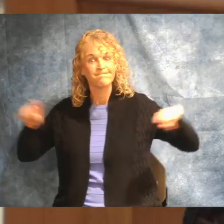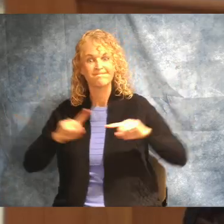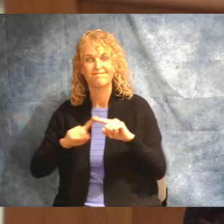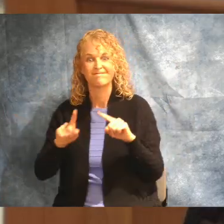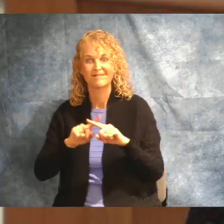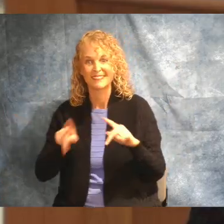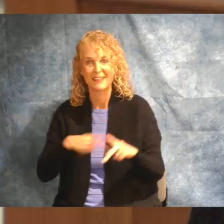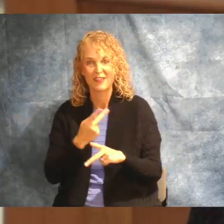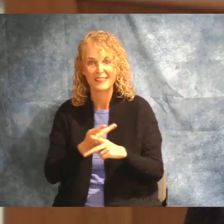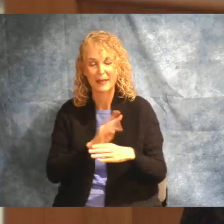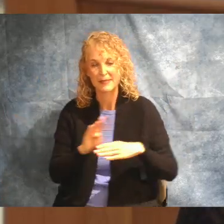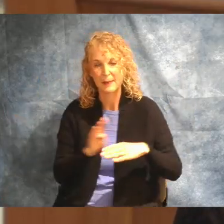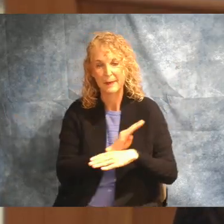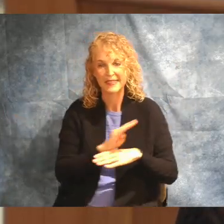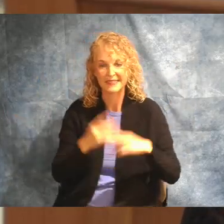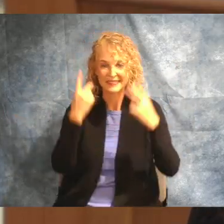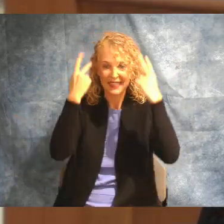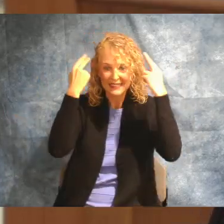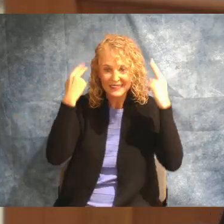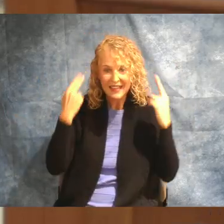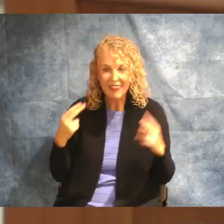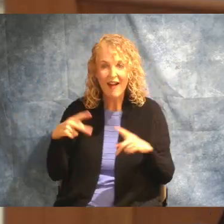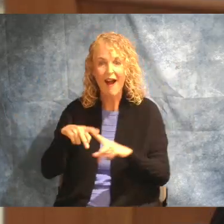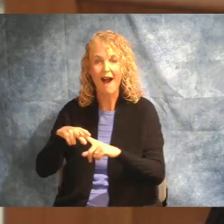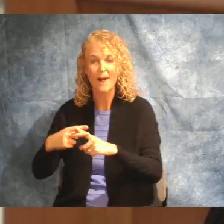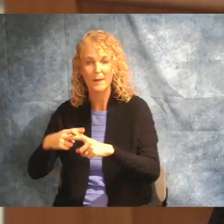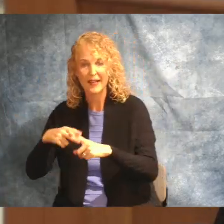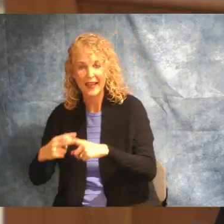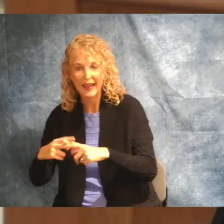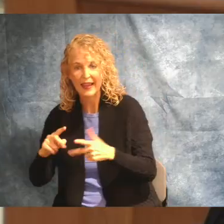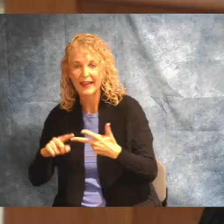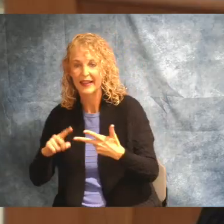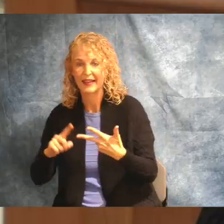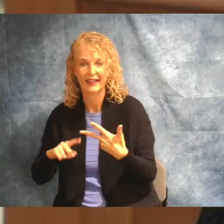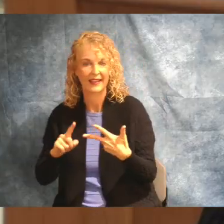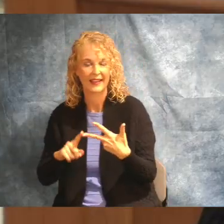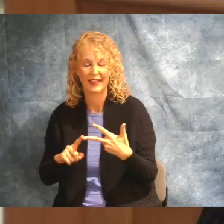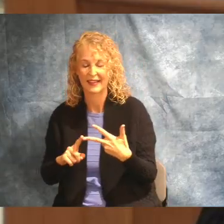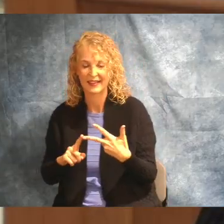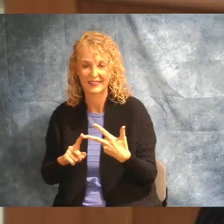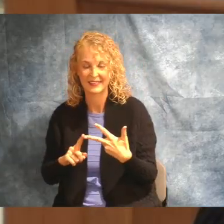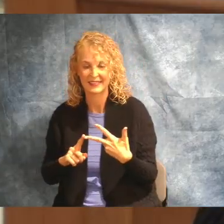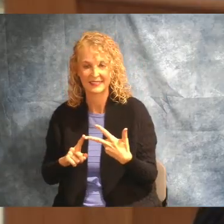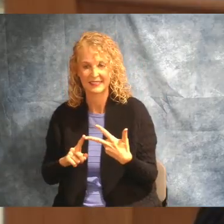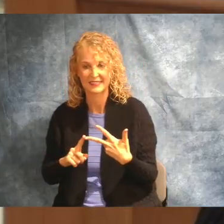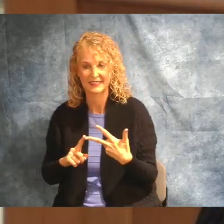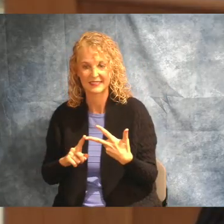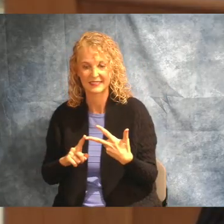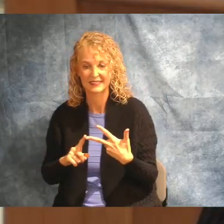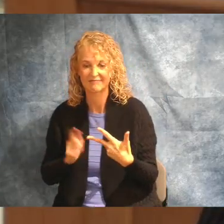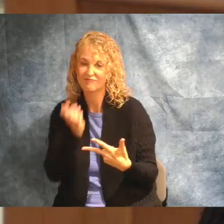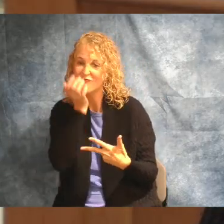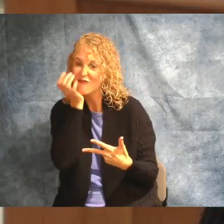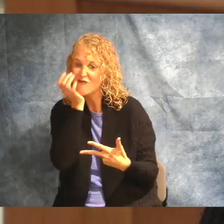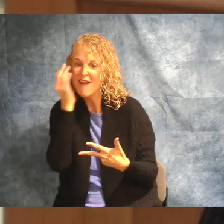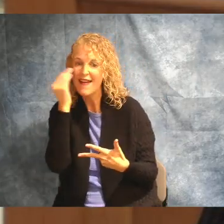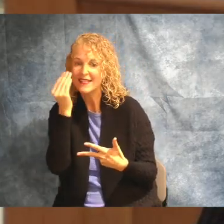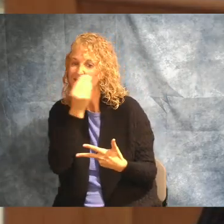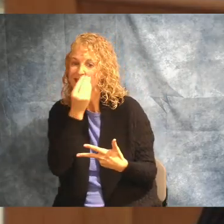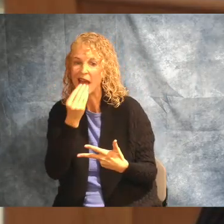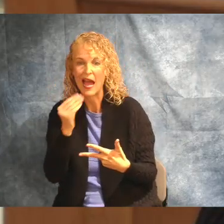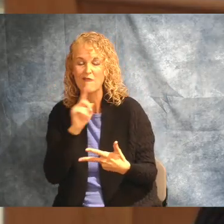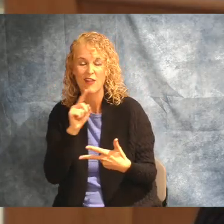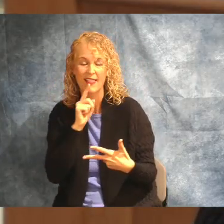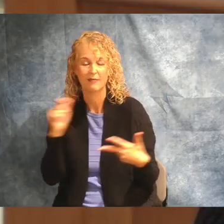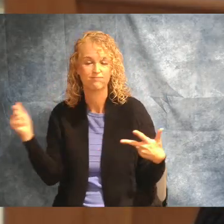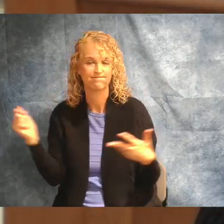from a salon to an auto mechanic to a person that does landscaping and anywhere in between. And so,